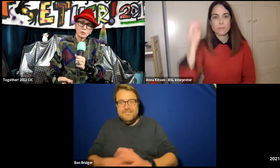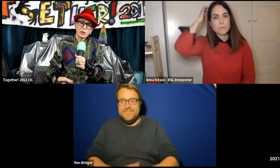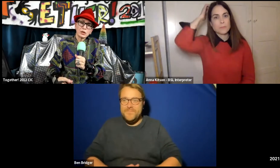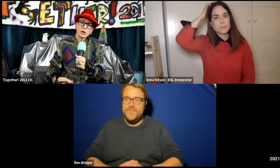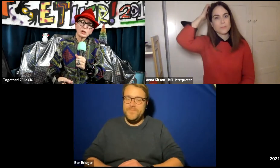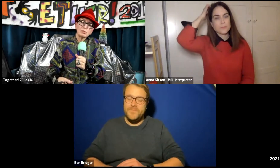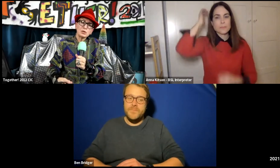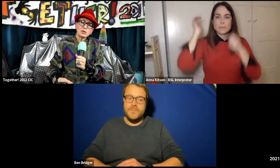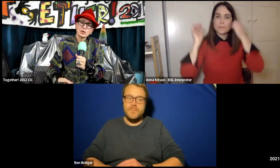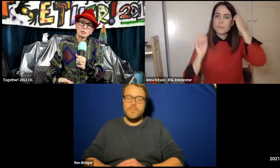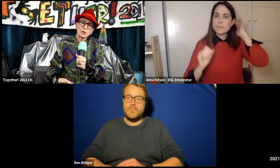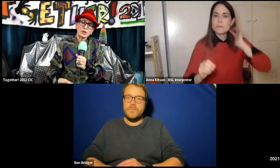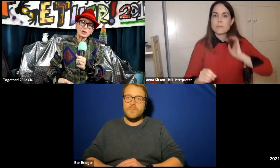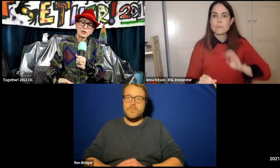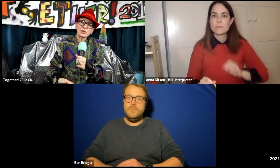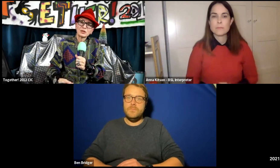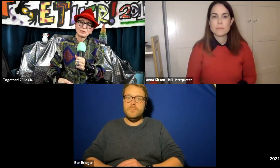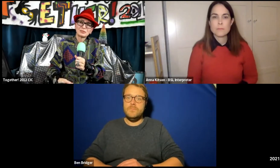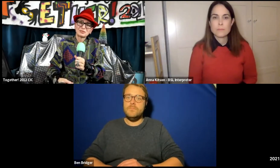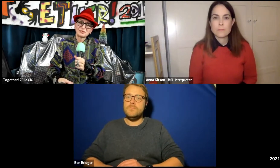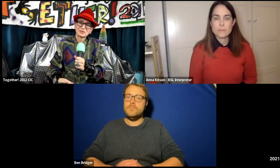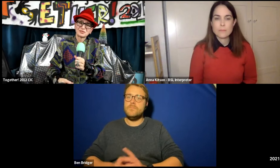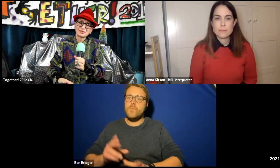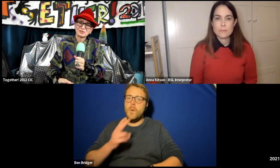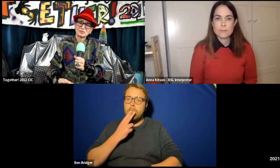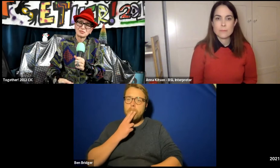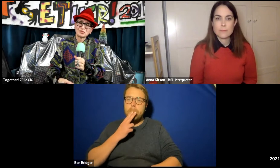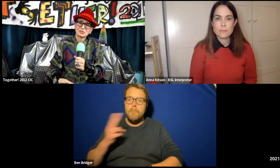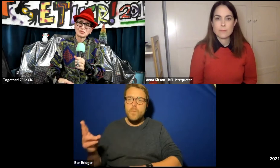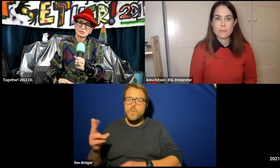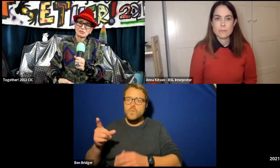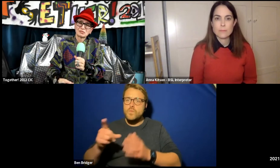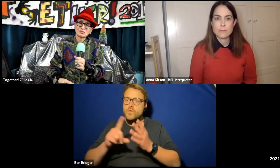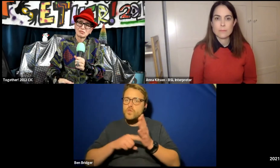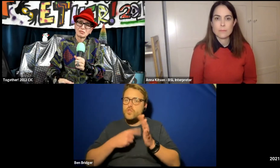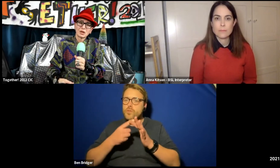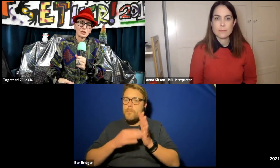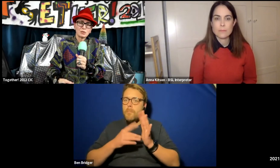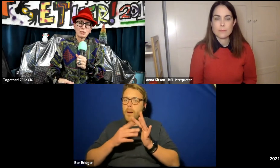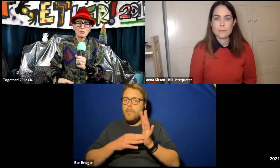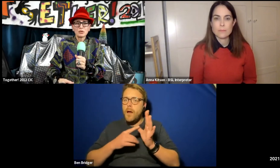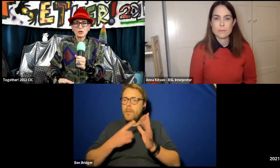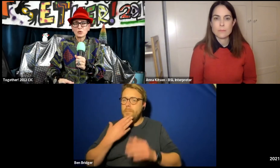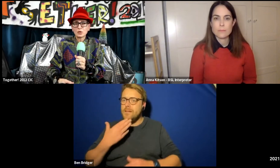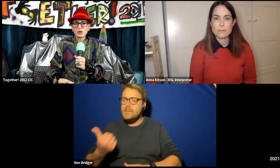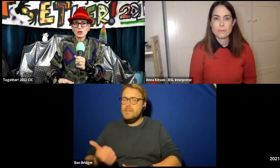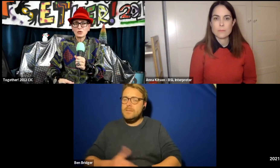can we unmute Jemima. Jemima I've